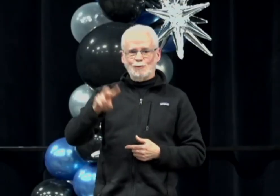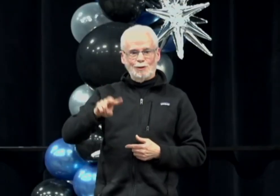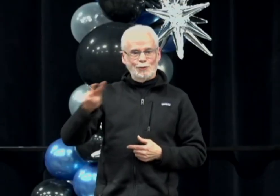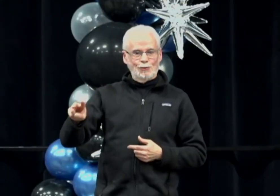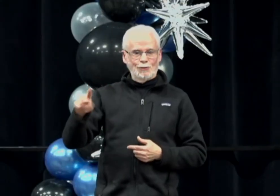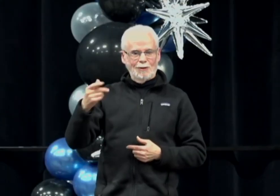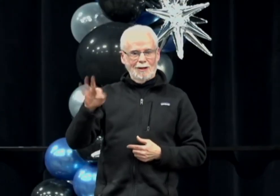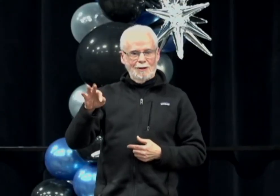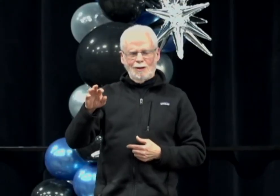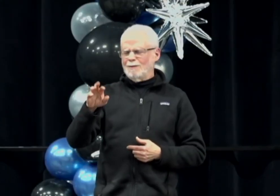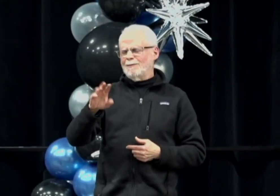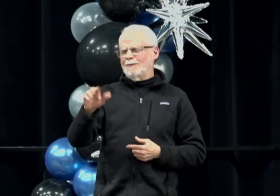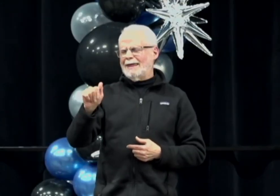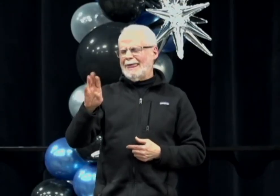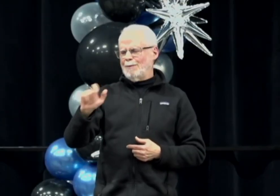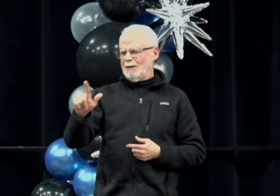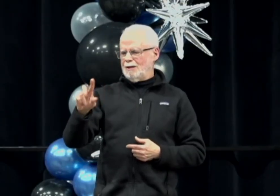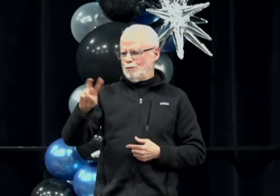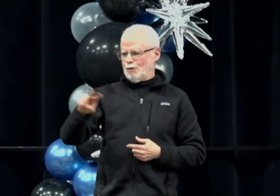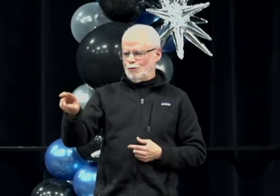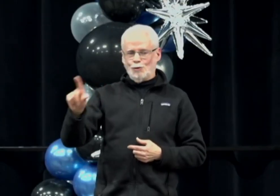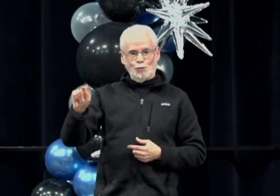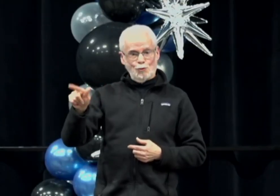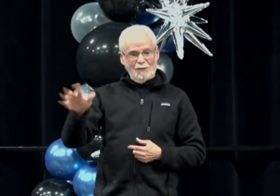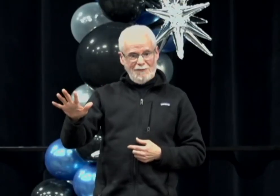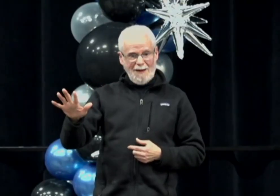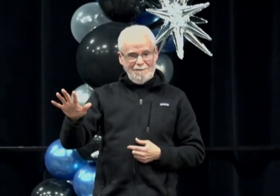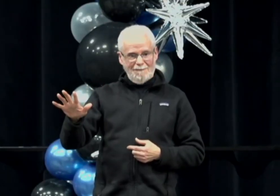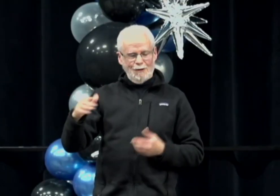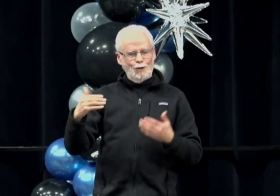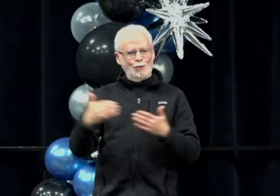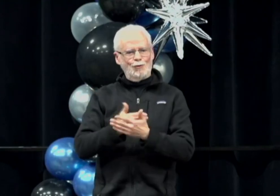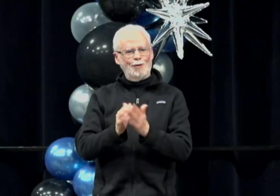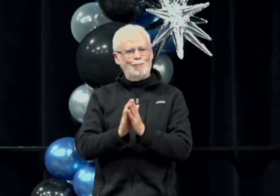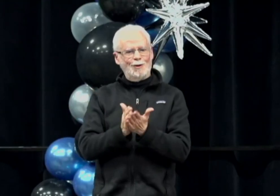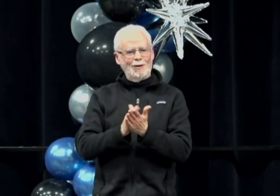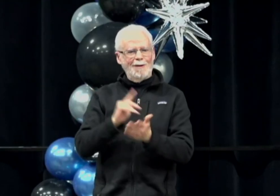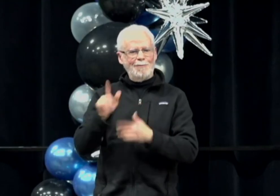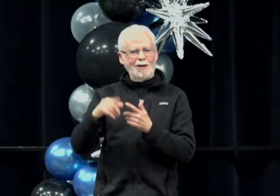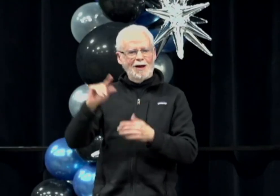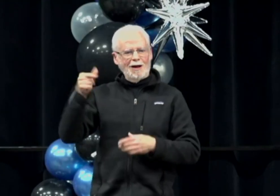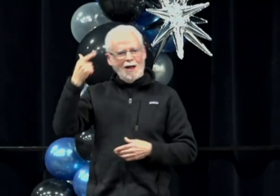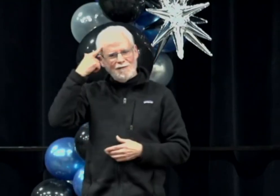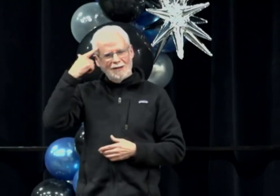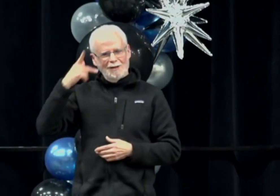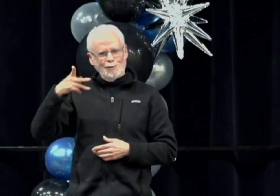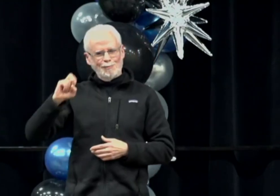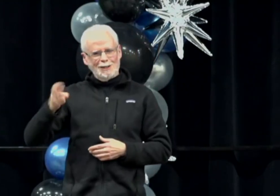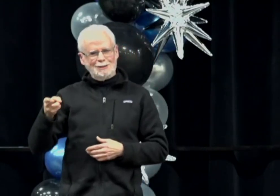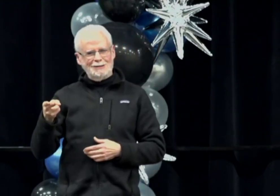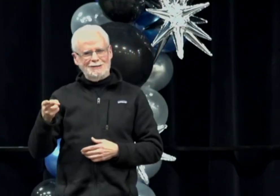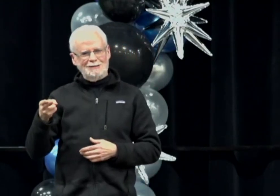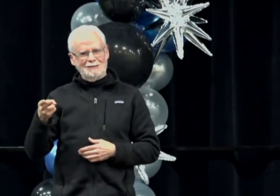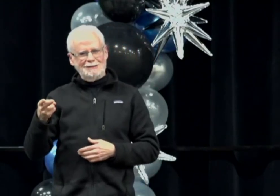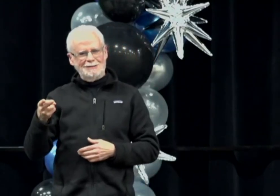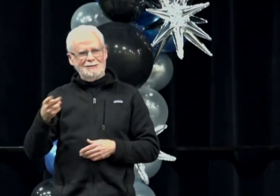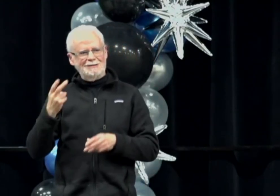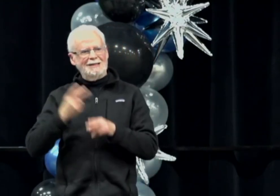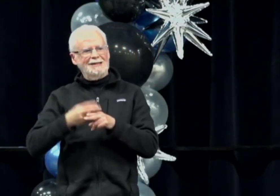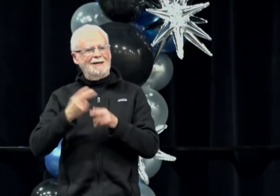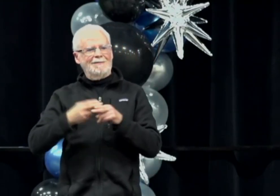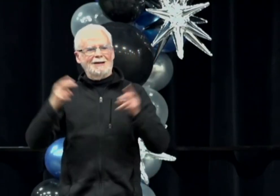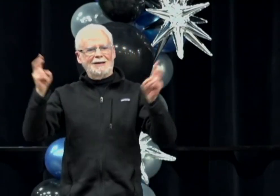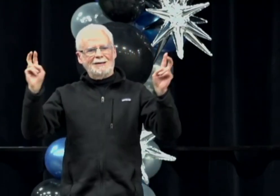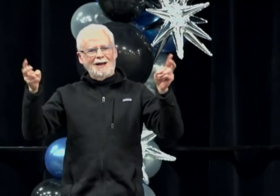Anniversary. Two more events took place this year. On April 22, 2025,